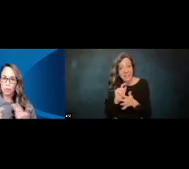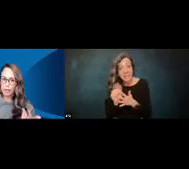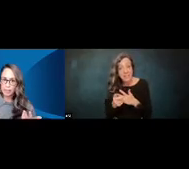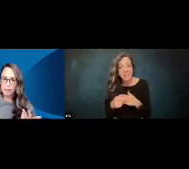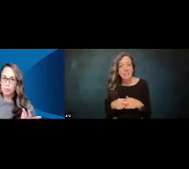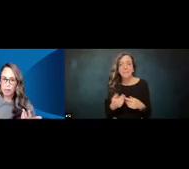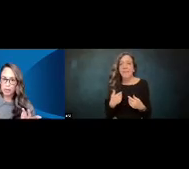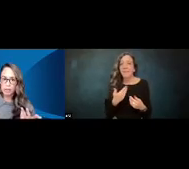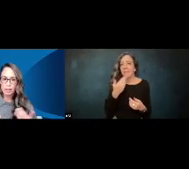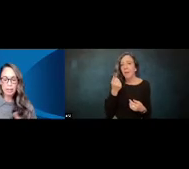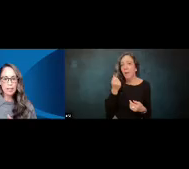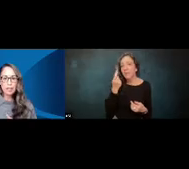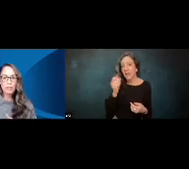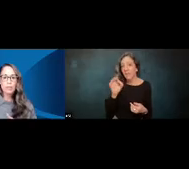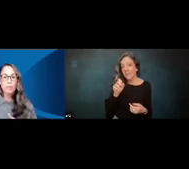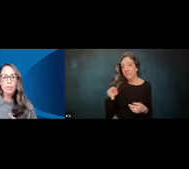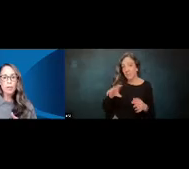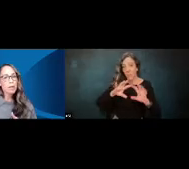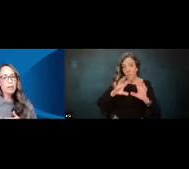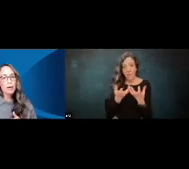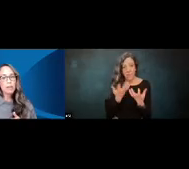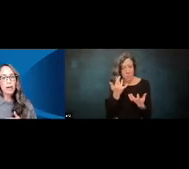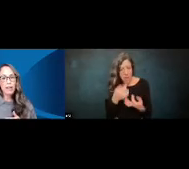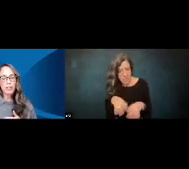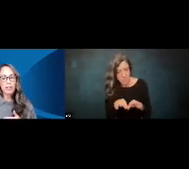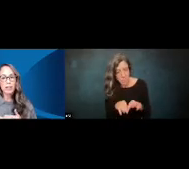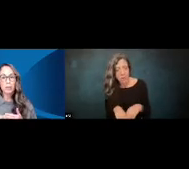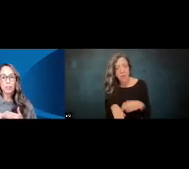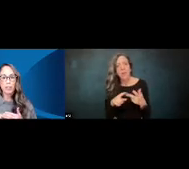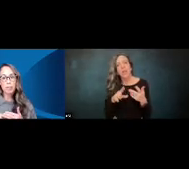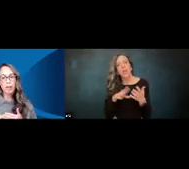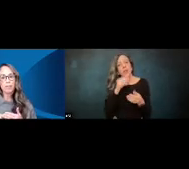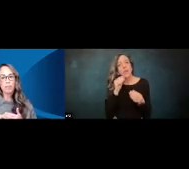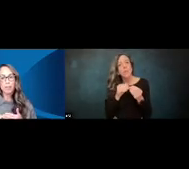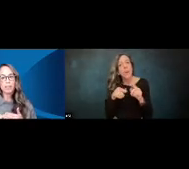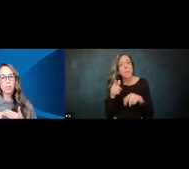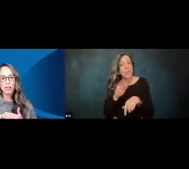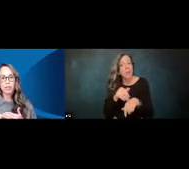whole and why it's important, learning more about the call to action to help shape California's